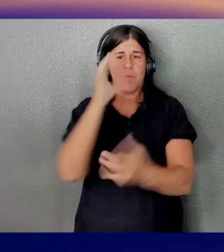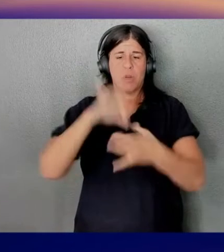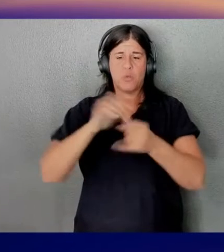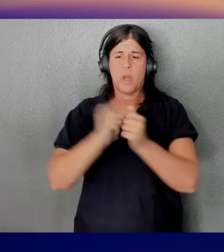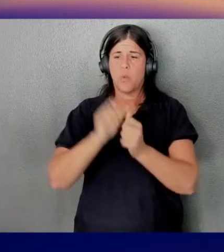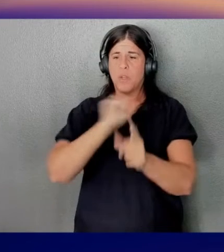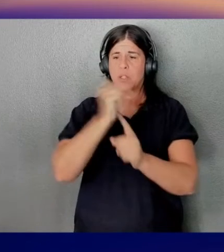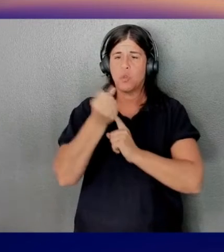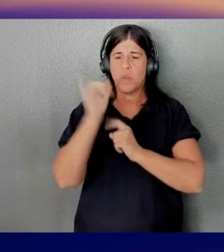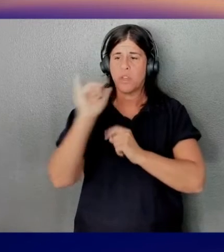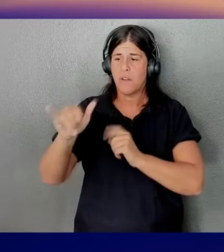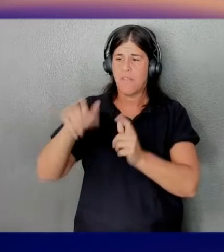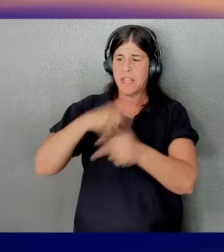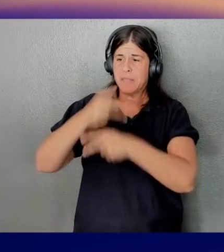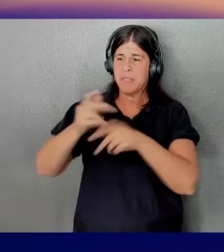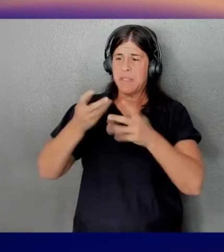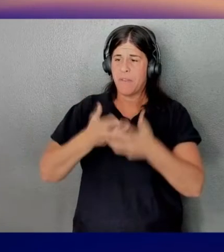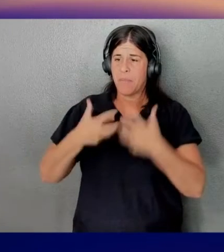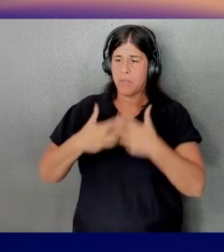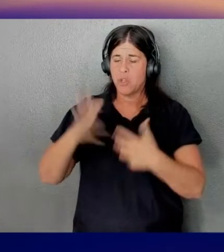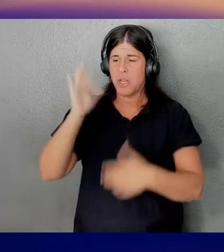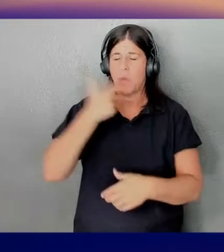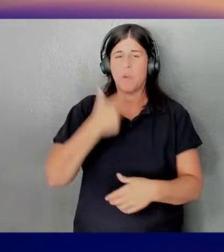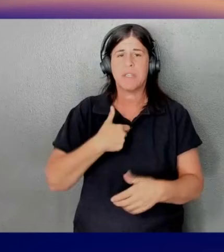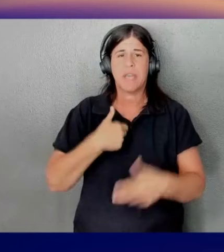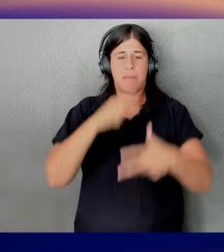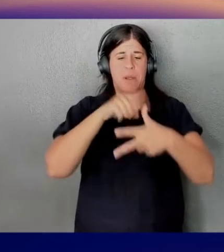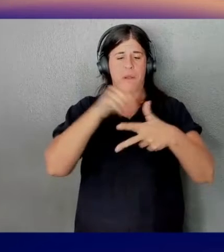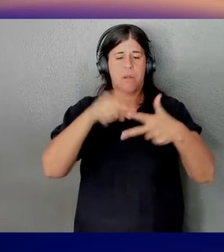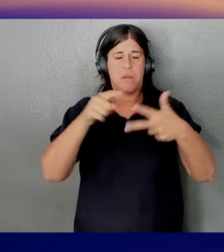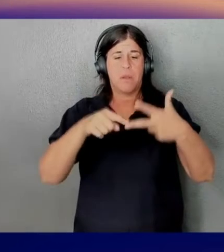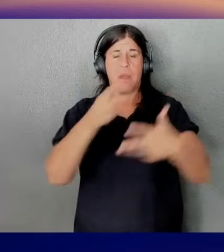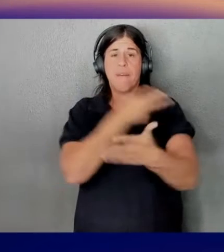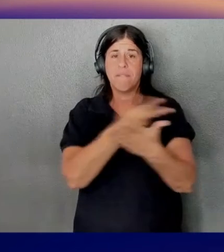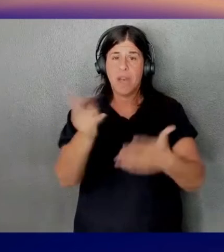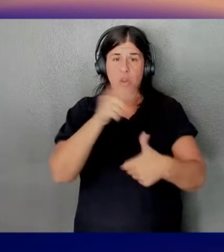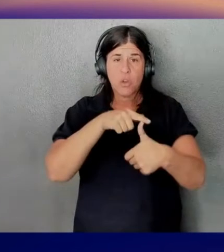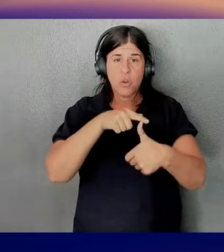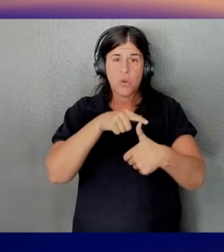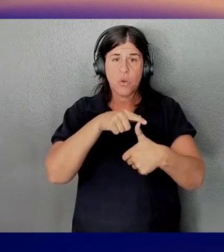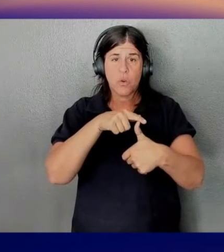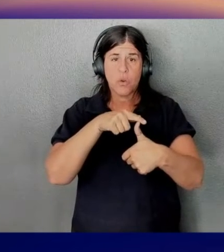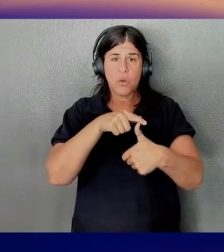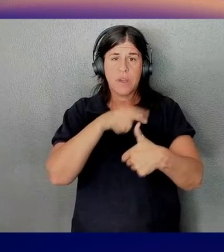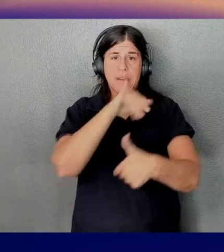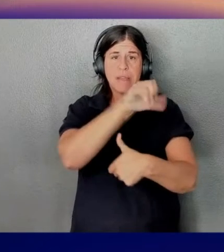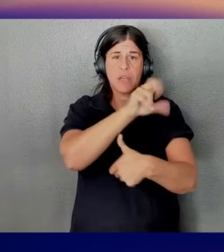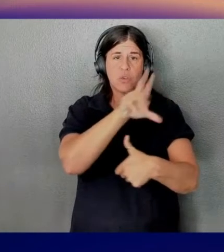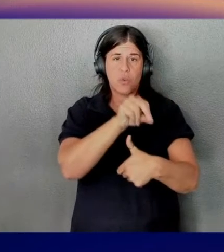it will tell me, is there a failure so or not? So in that case it would be no failure. Okay.